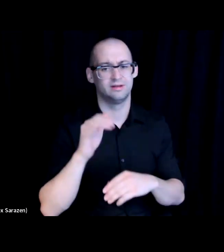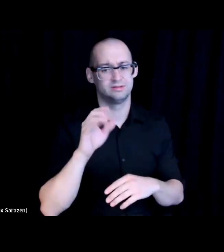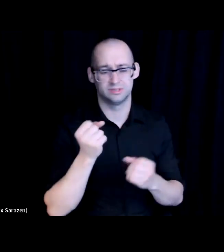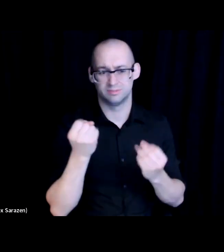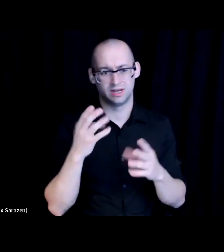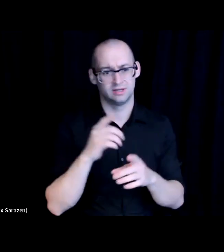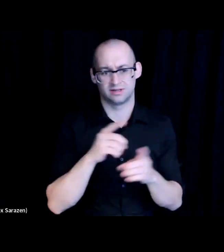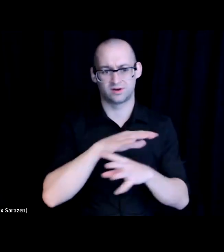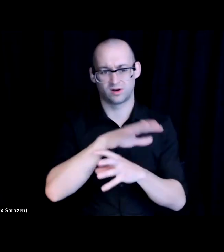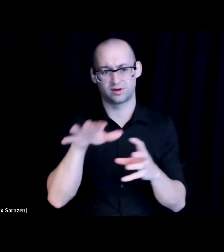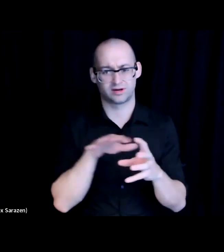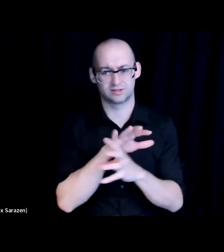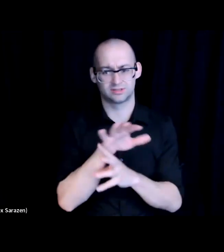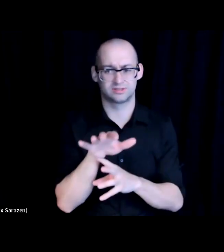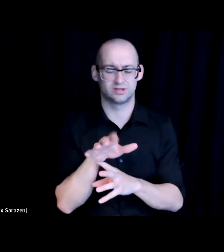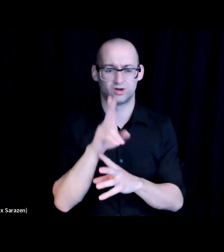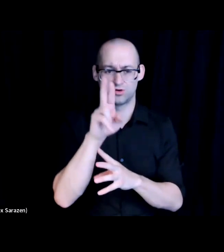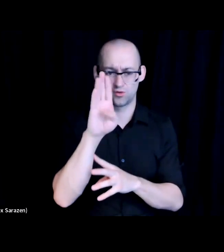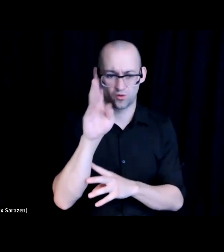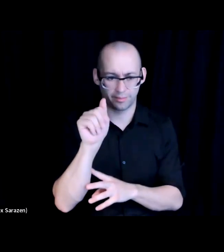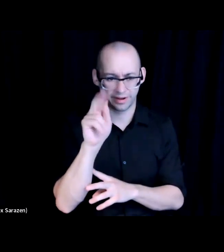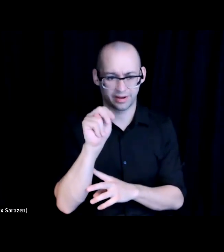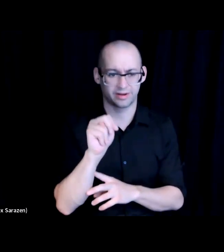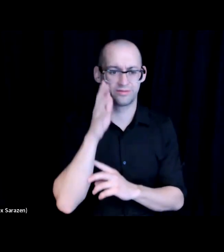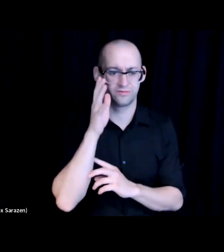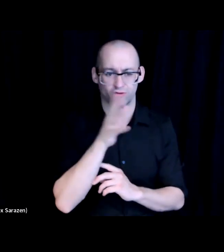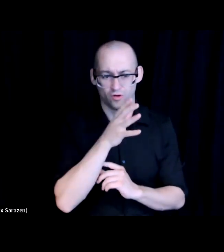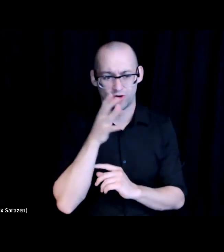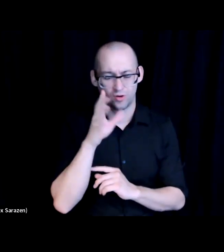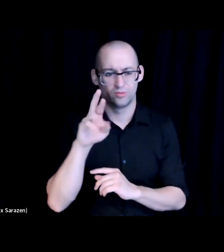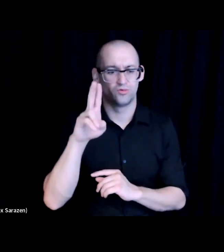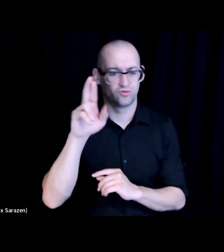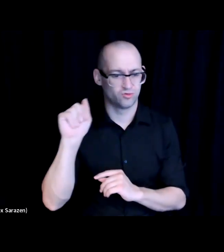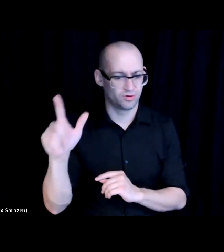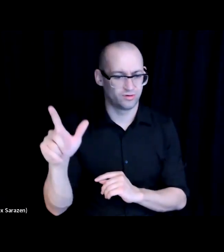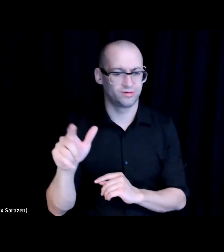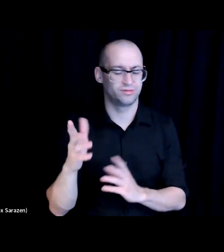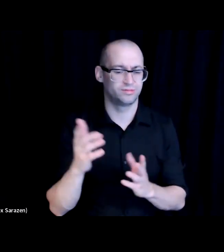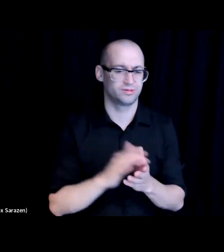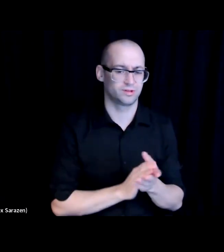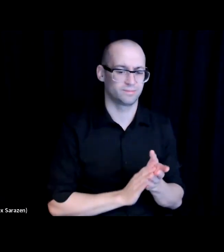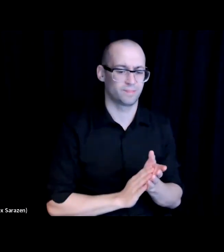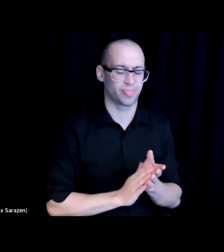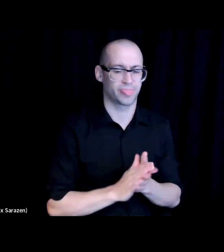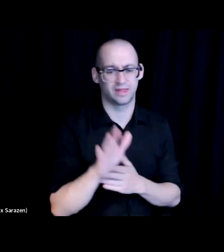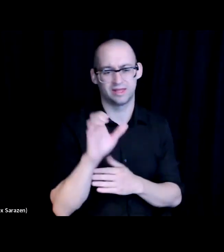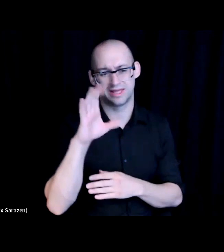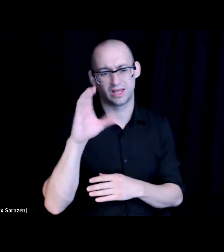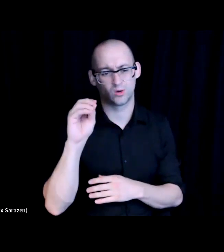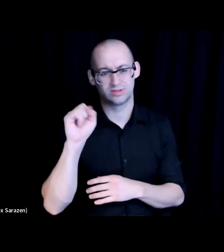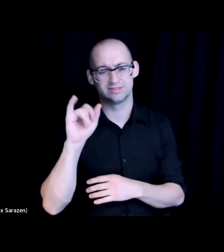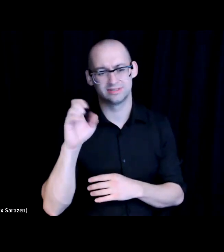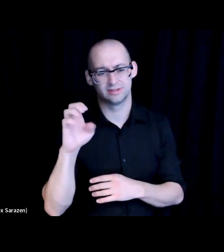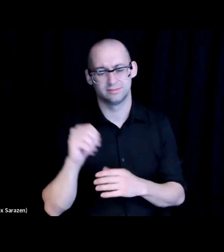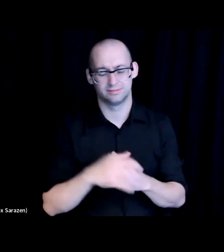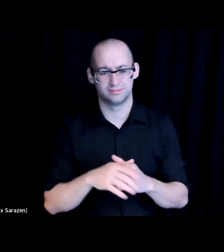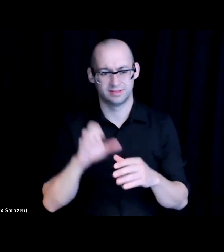which encompasses both urban, agricultural, and rural ecosystems and we have a variety